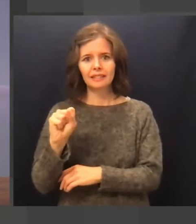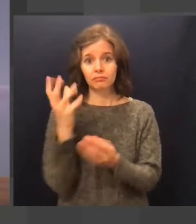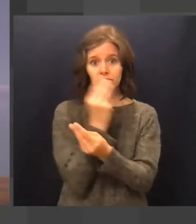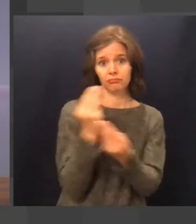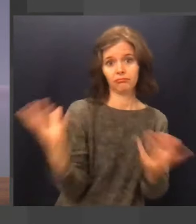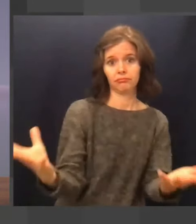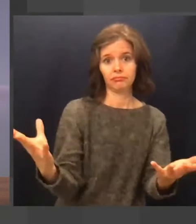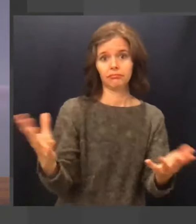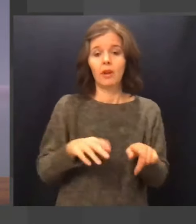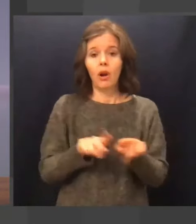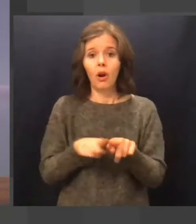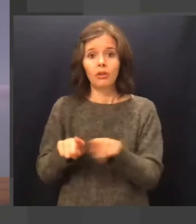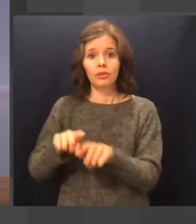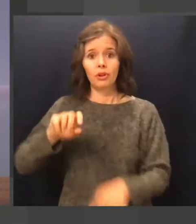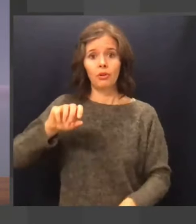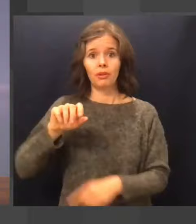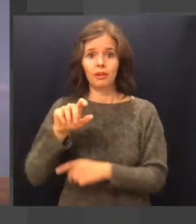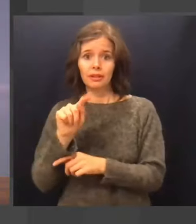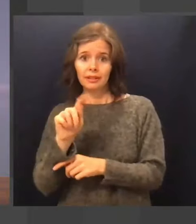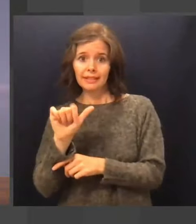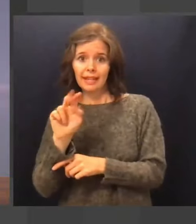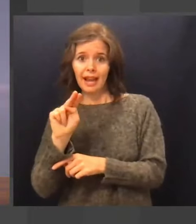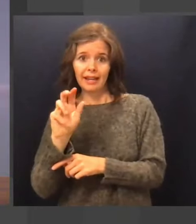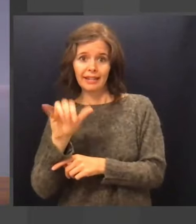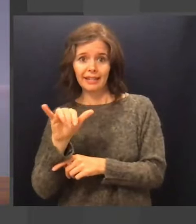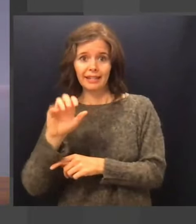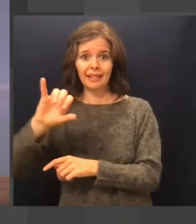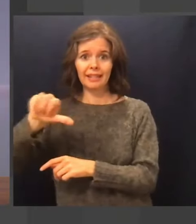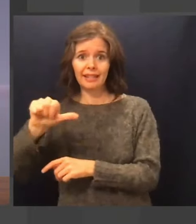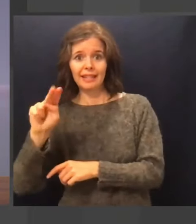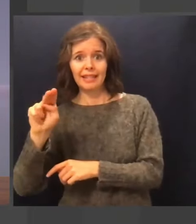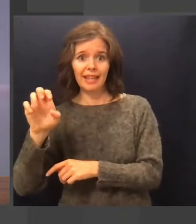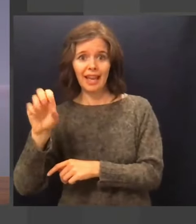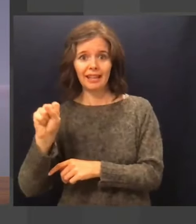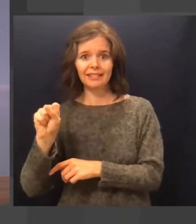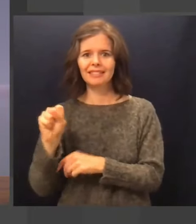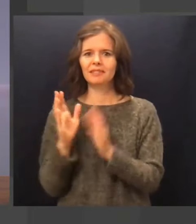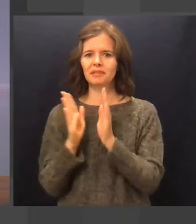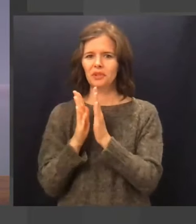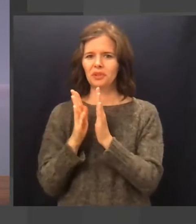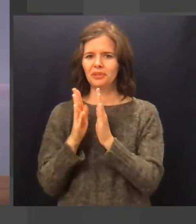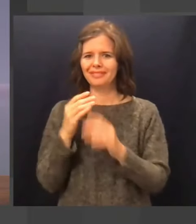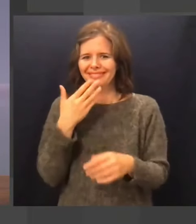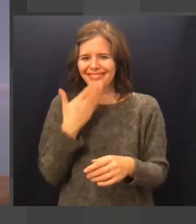TO KNOW THAT SHE AND TINY JENS